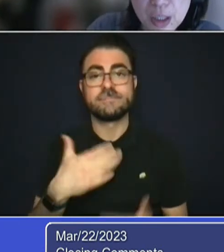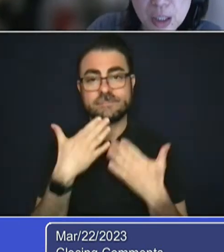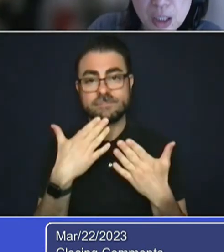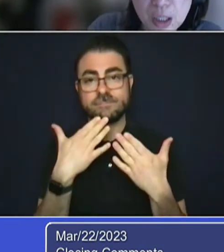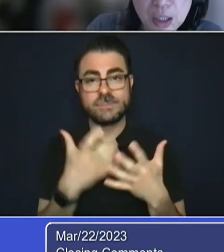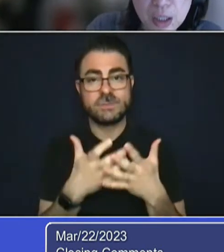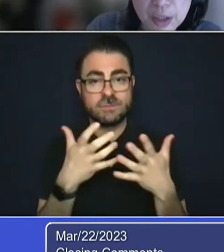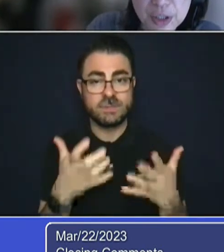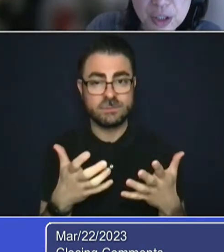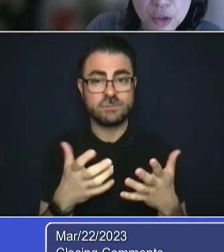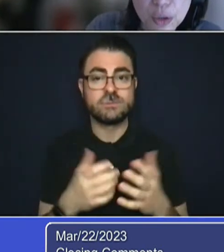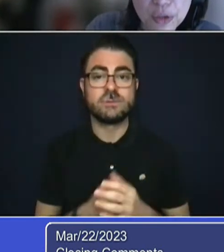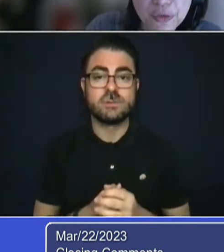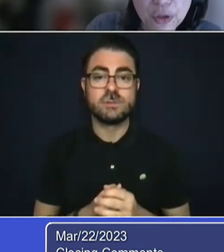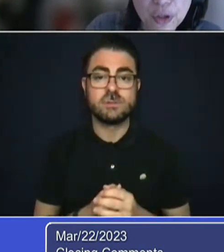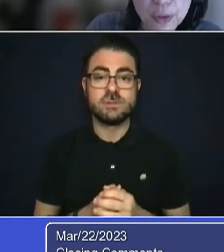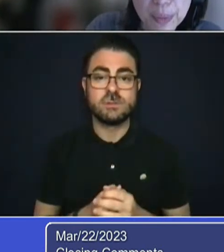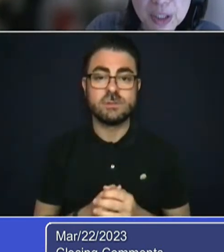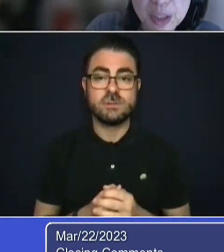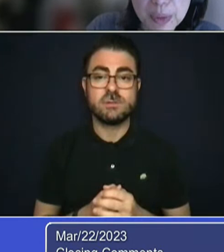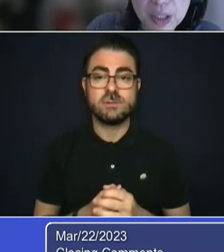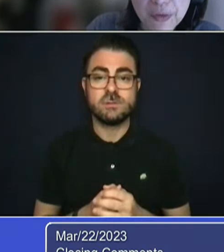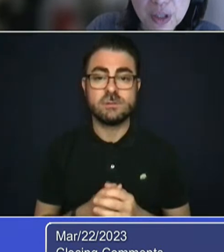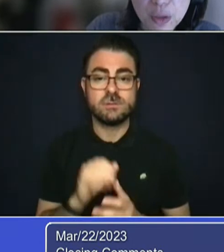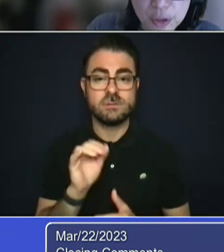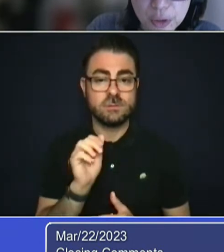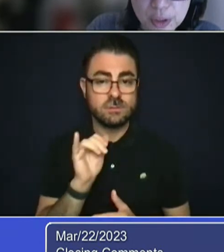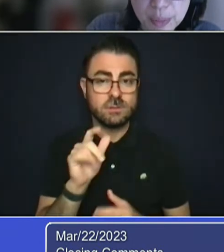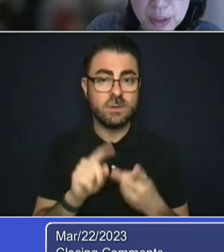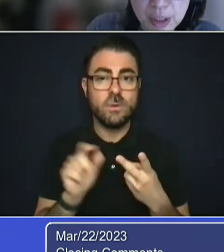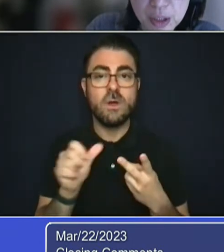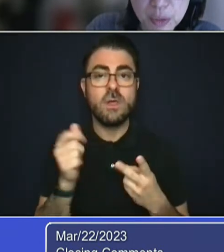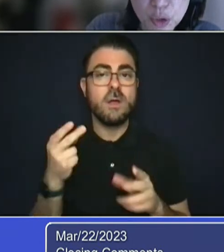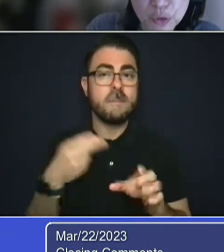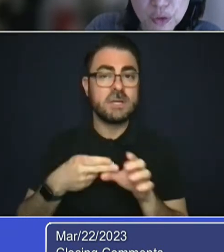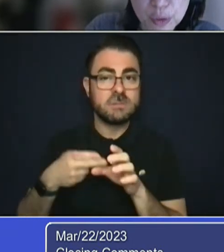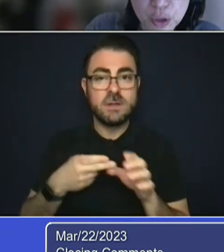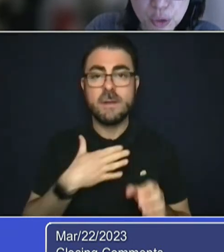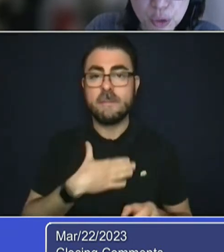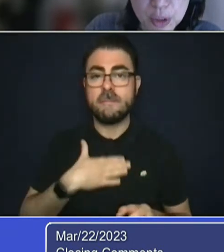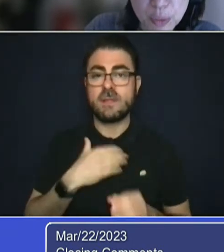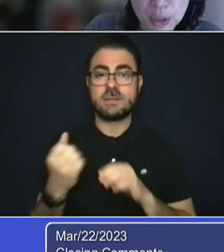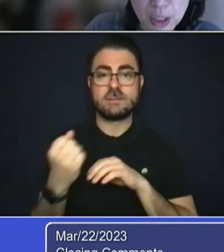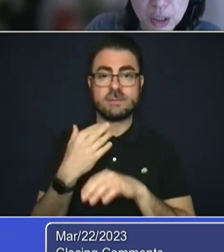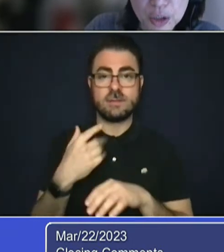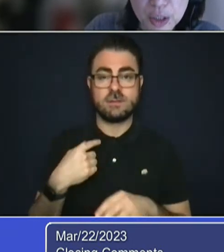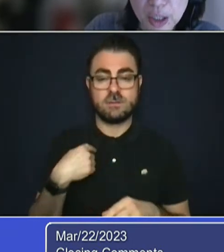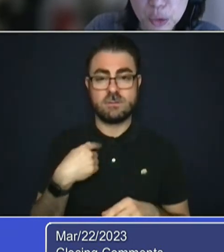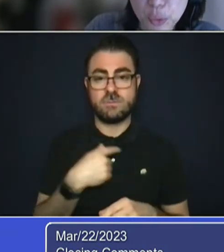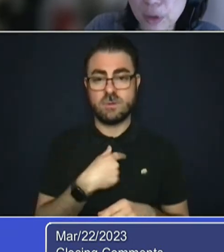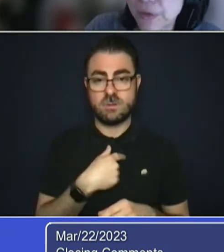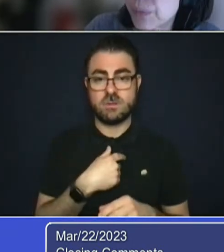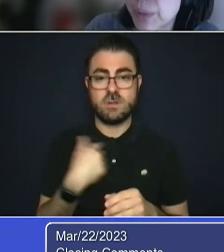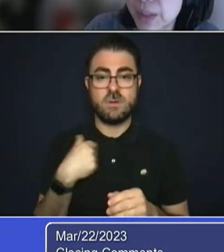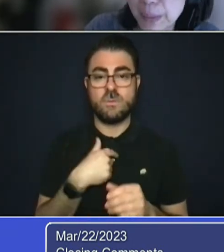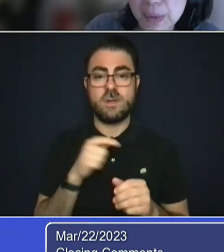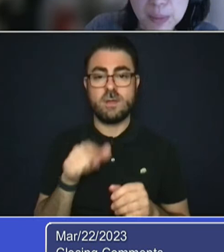AND THANK YOU ALL FOR ROMEO AND JAY, AND THI, IF YOUR